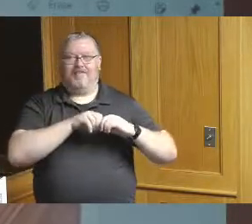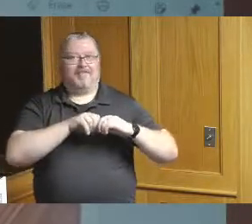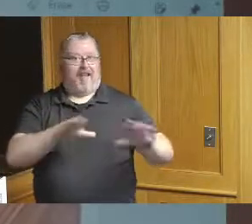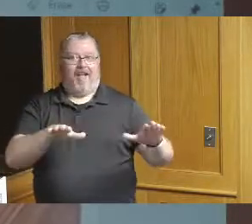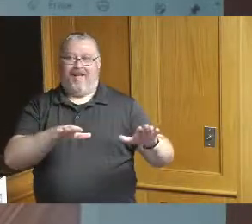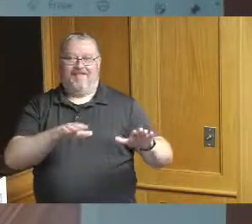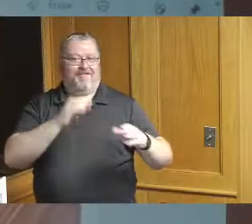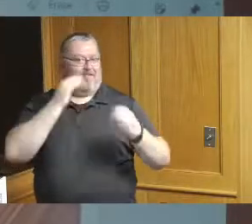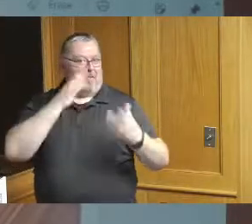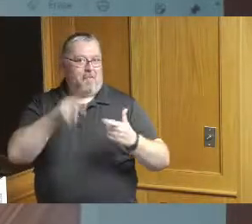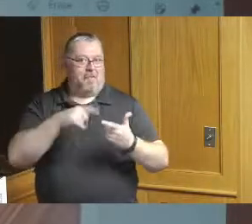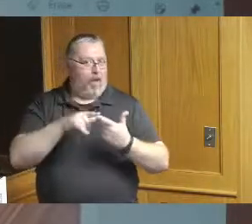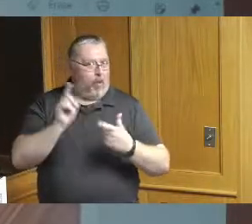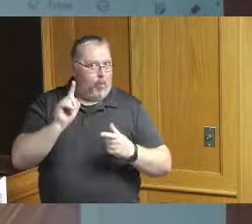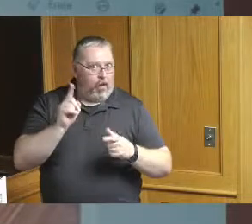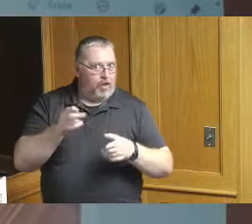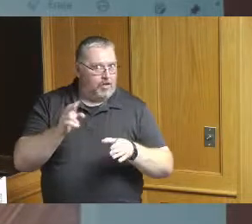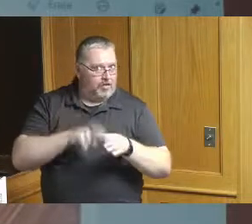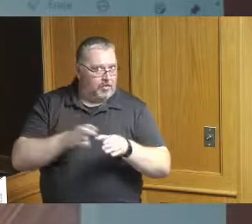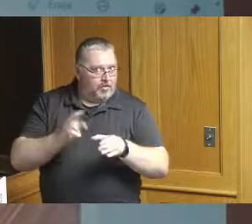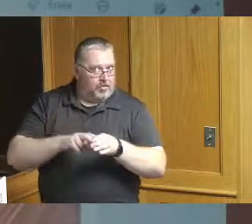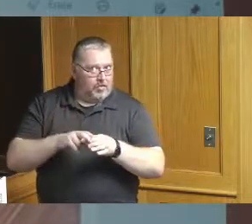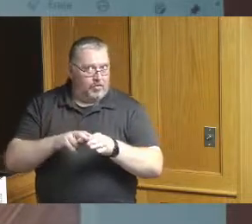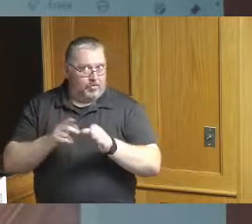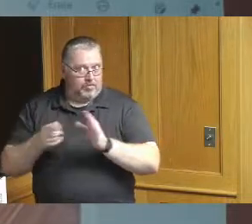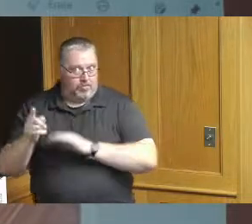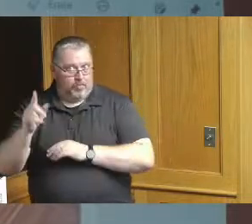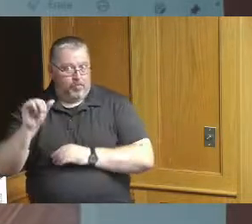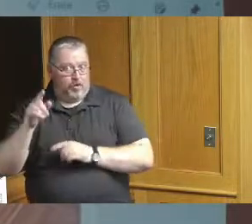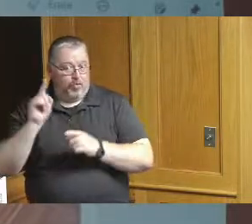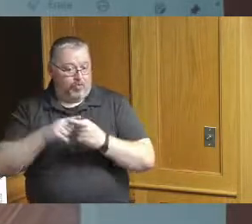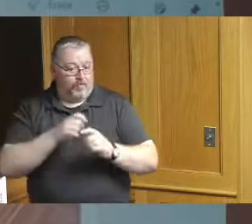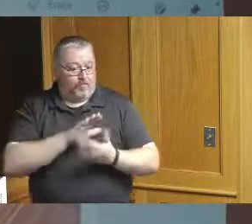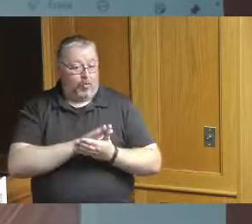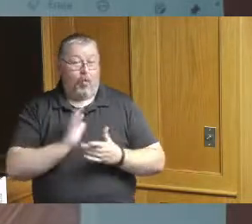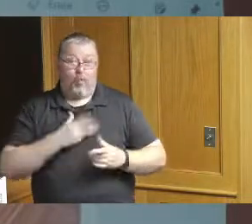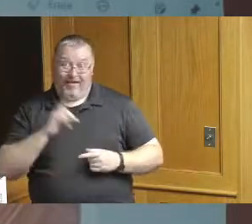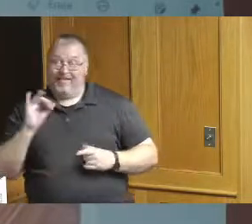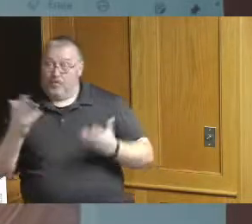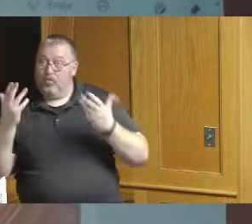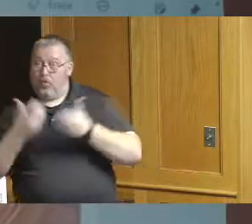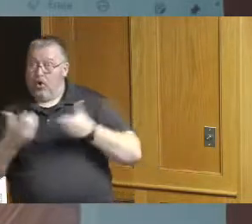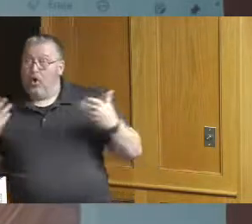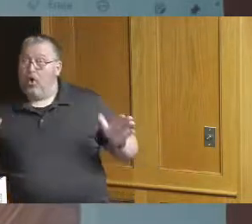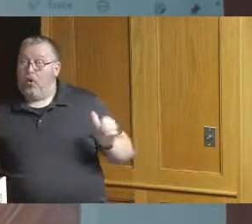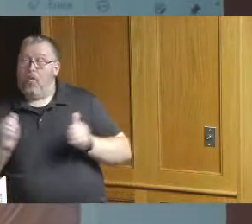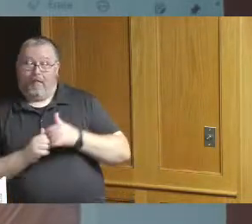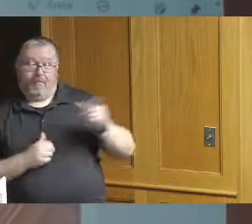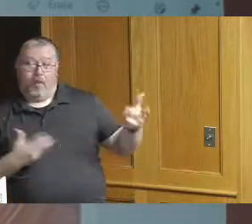routes that the students will take to and from school but we did work out that plan with cps